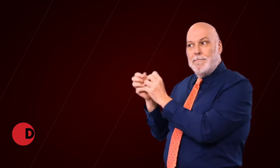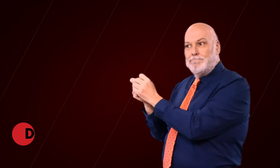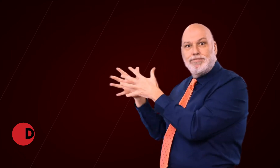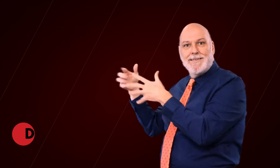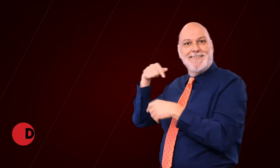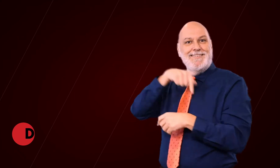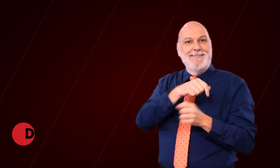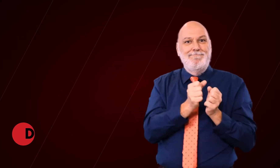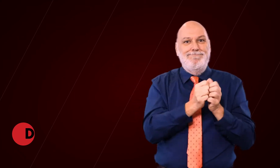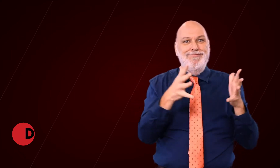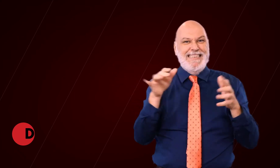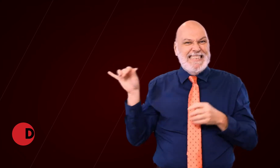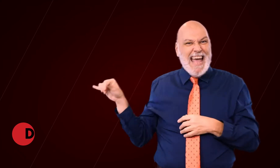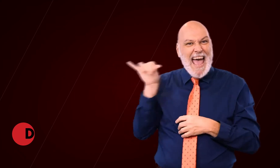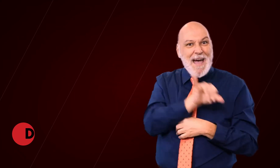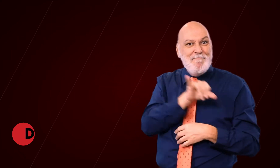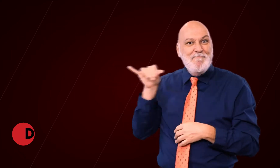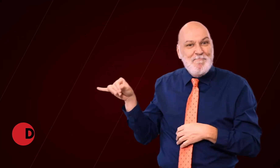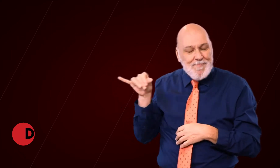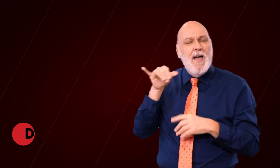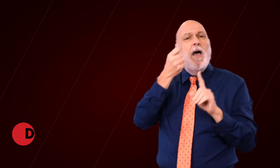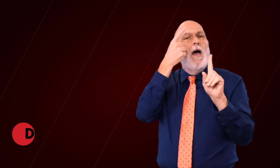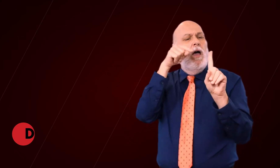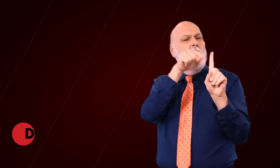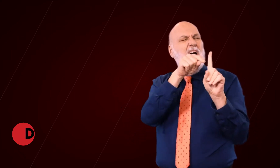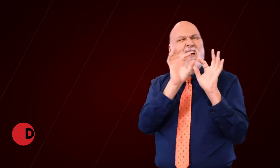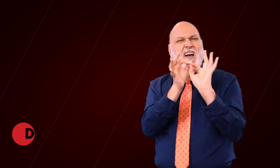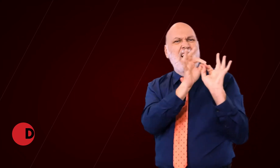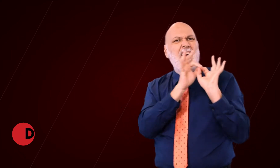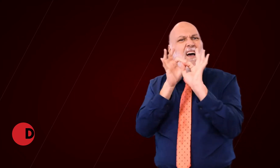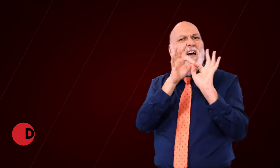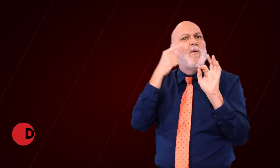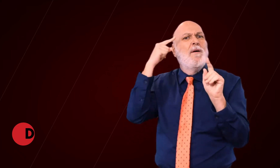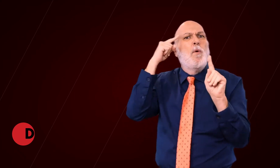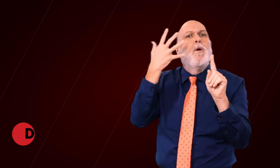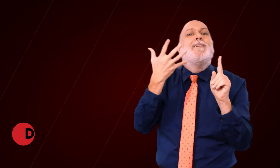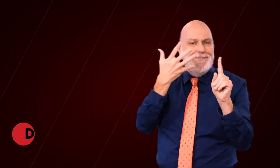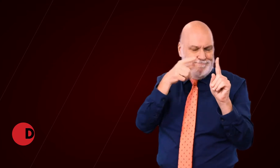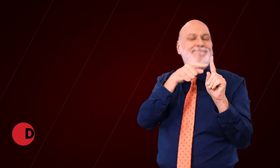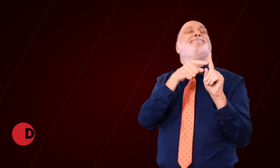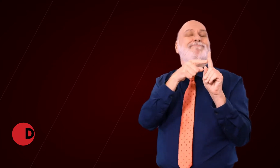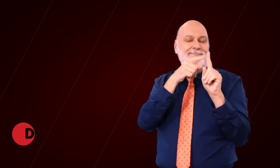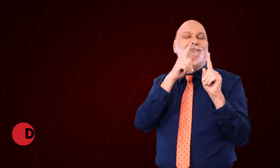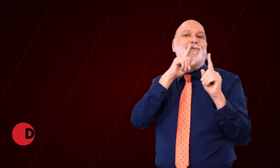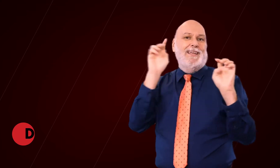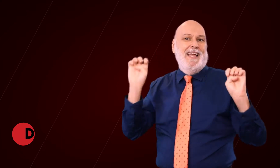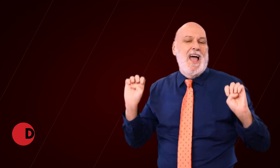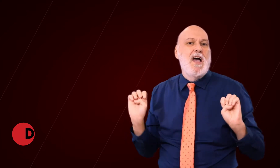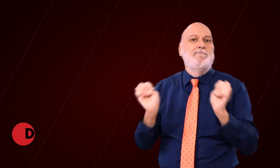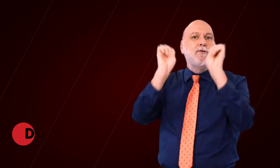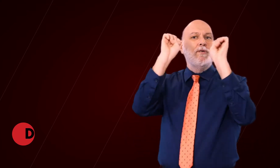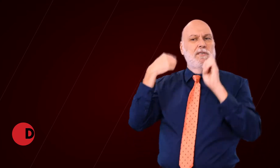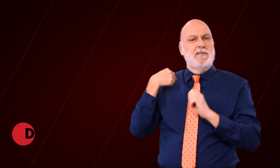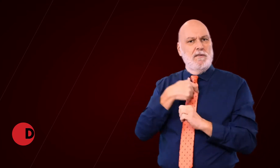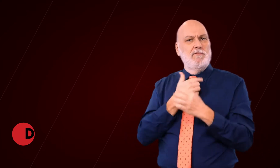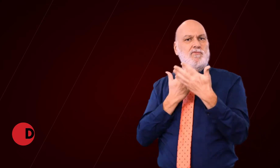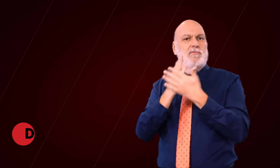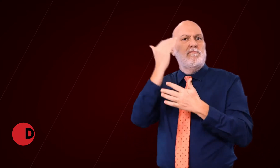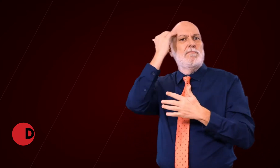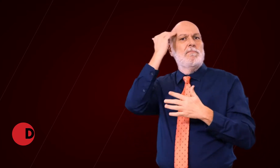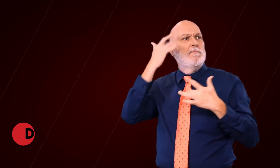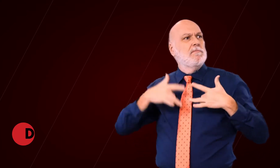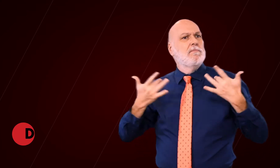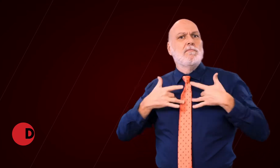The availability and use of DIs has grown in recent years,